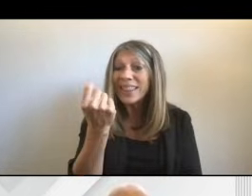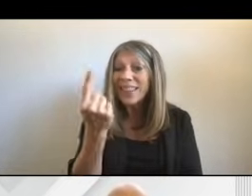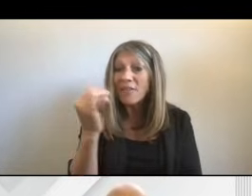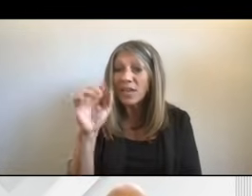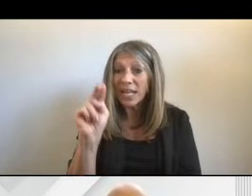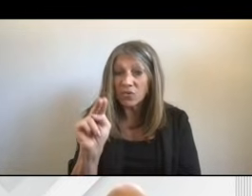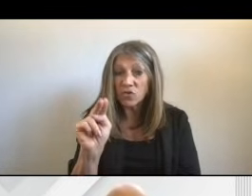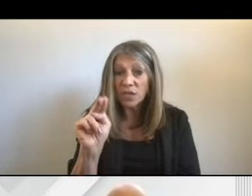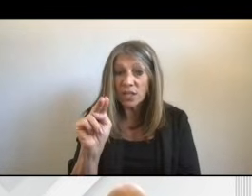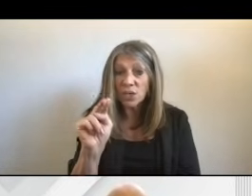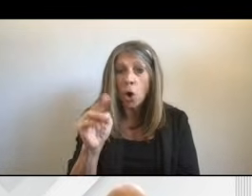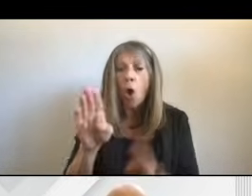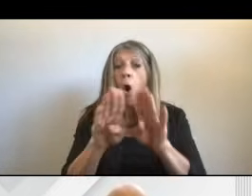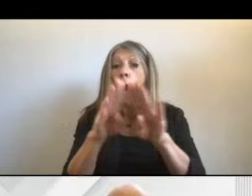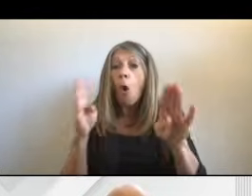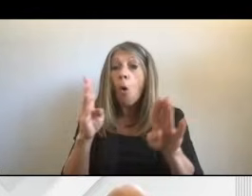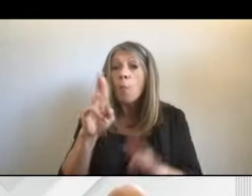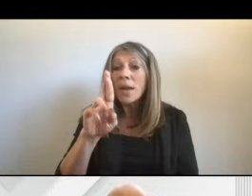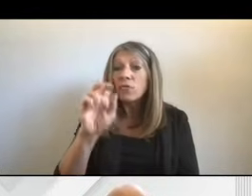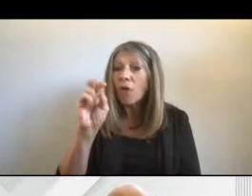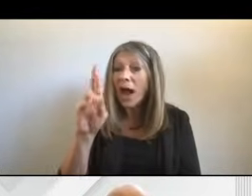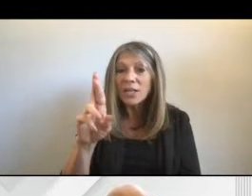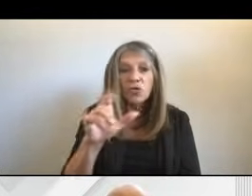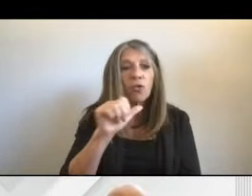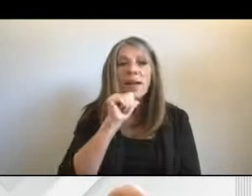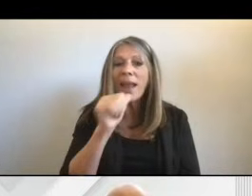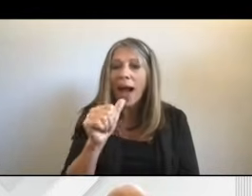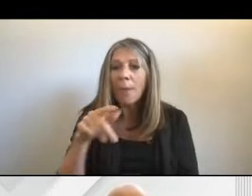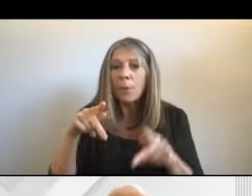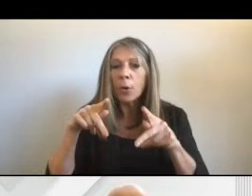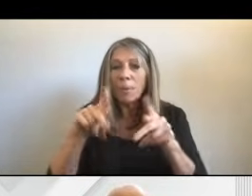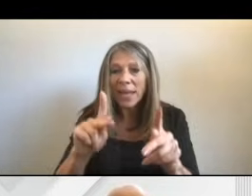Open risers are not permitted if it's a stair in the right-of-way.